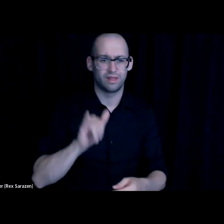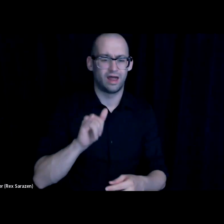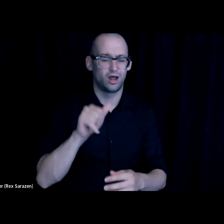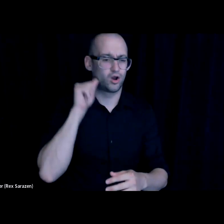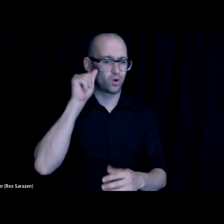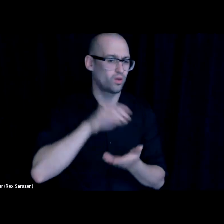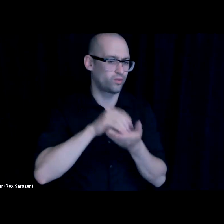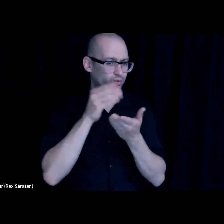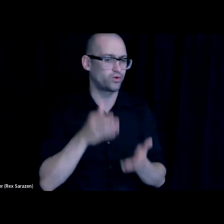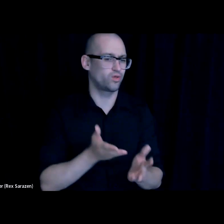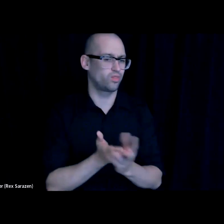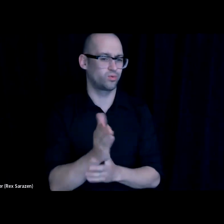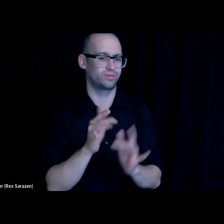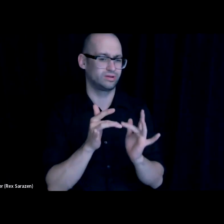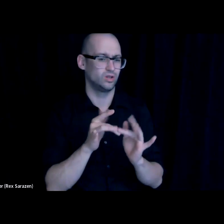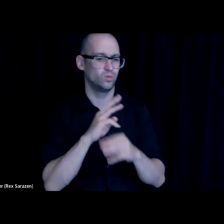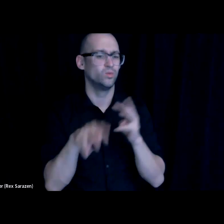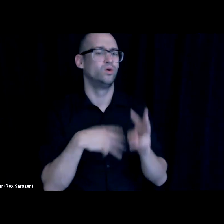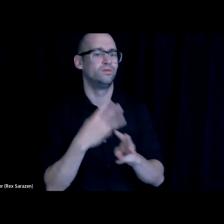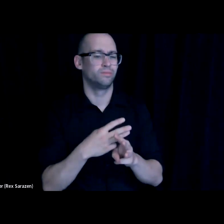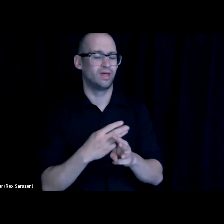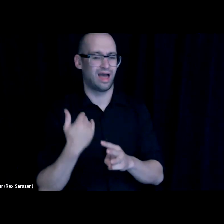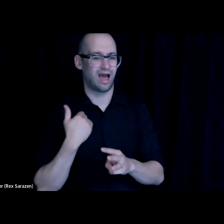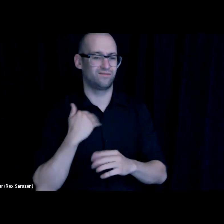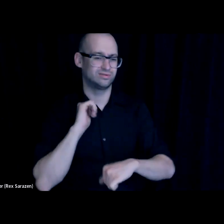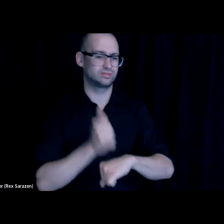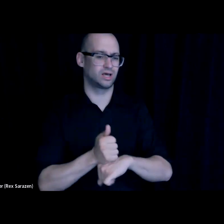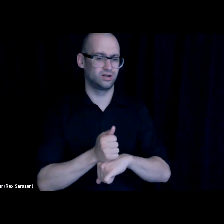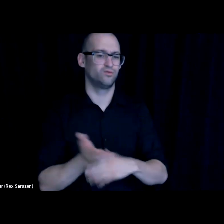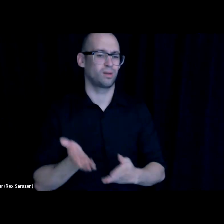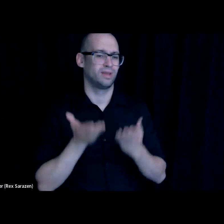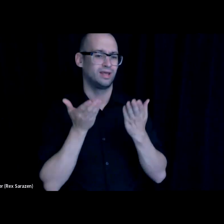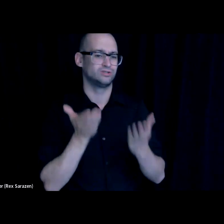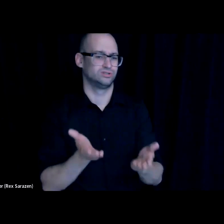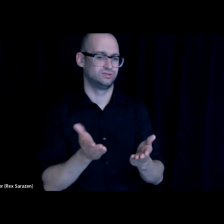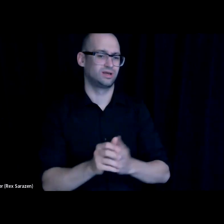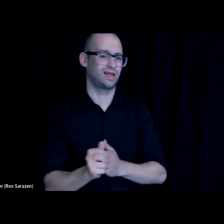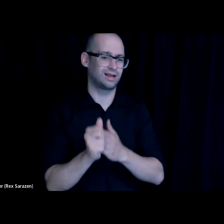digital world. So there is a set of recommendations in that guidance. It's a pretty hefty document,